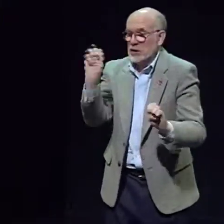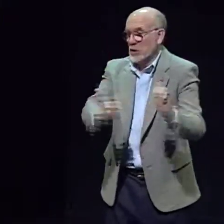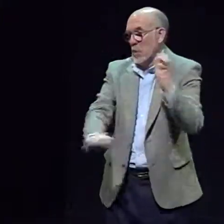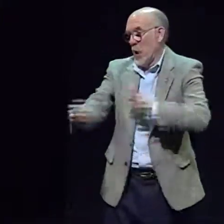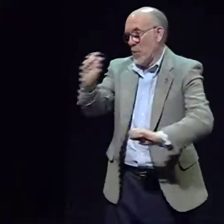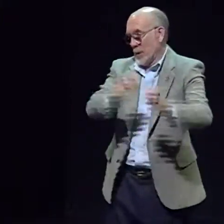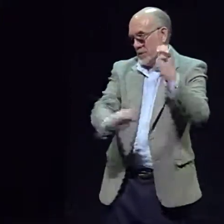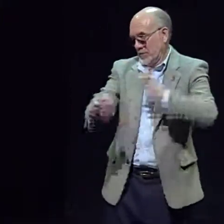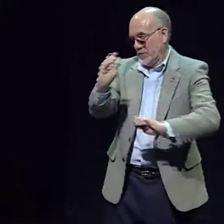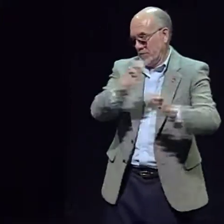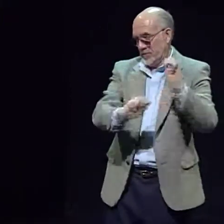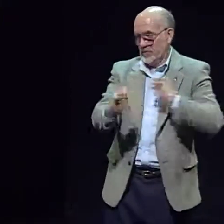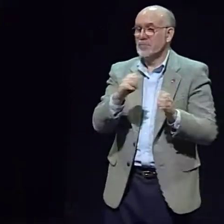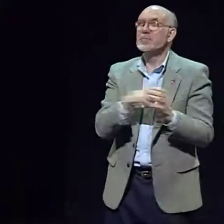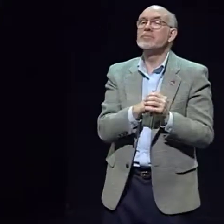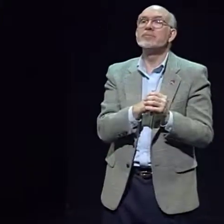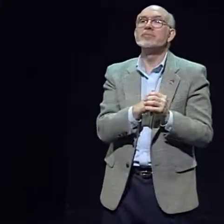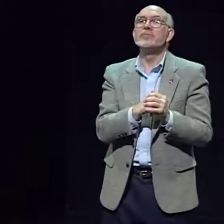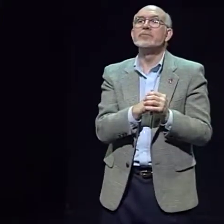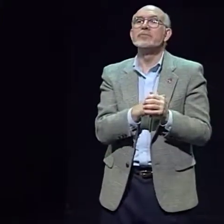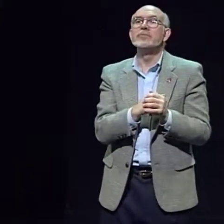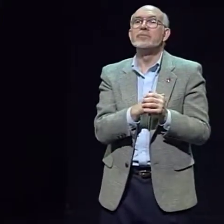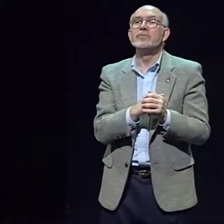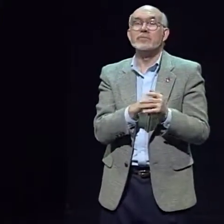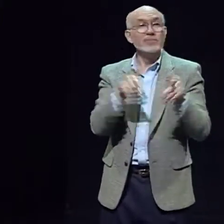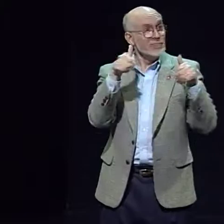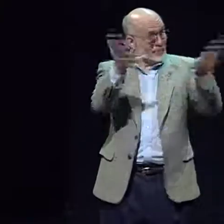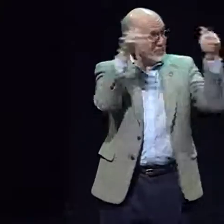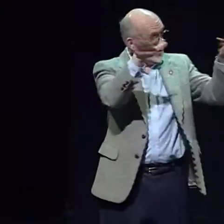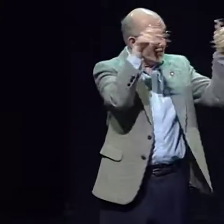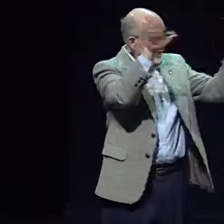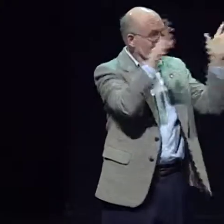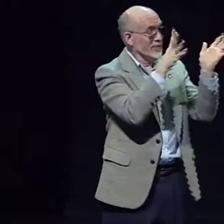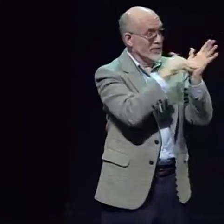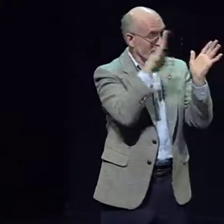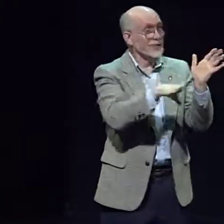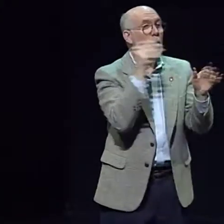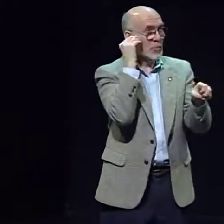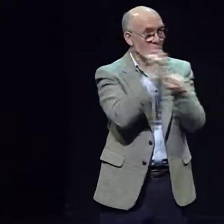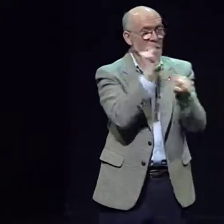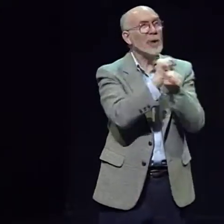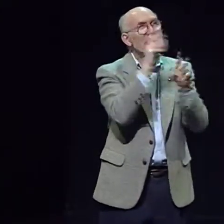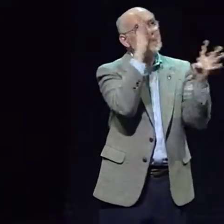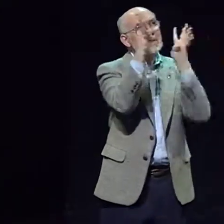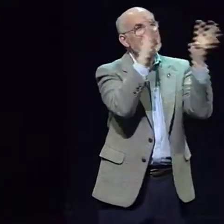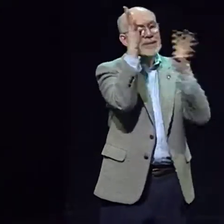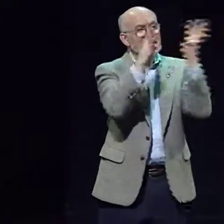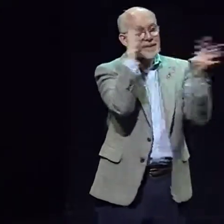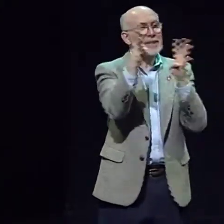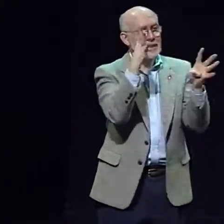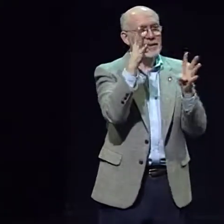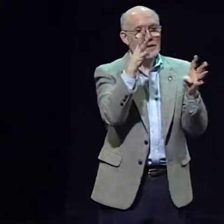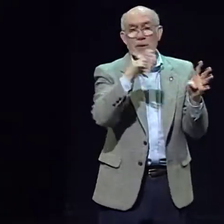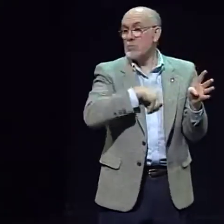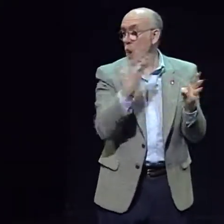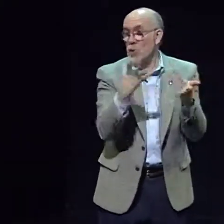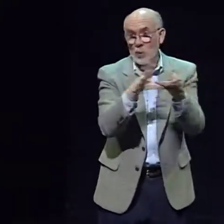"THIS SEMESTER. LET'S EXPERIMENT FOR A BIT." SO I SENT THE STUDENTS HOME, AND I GAVE THEM A HOMEWORK ASSIGNMENT